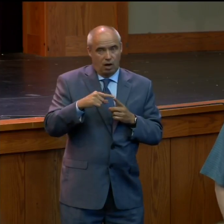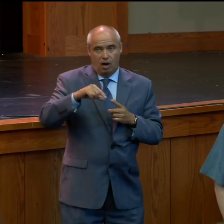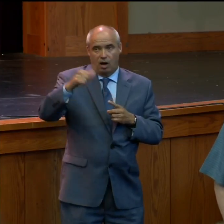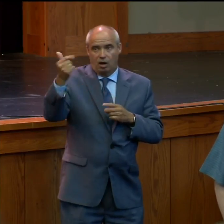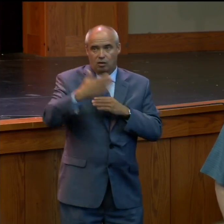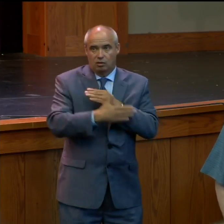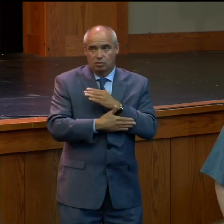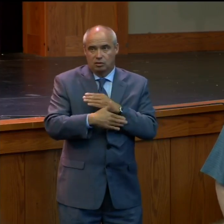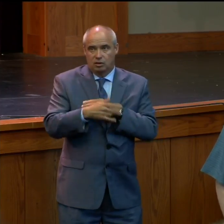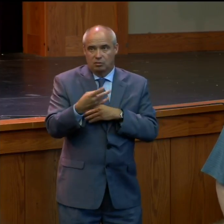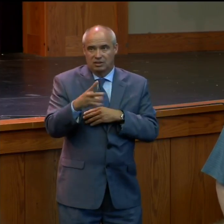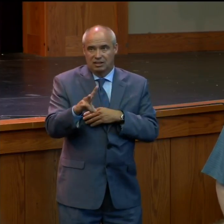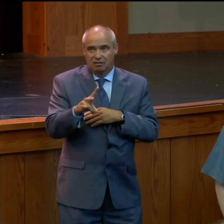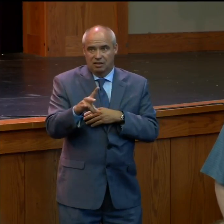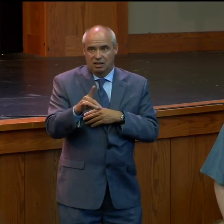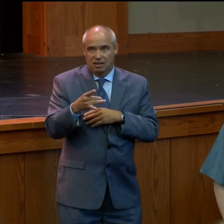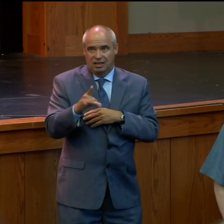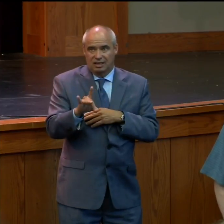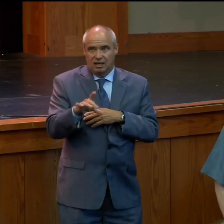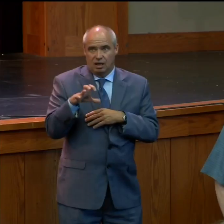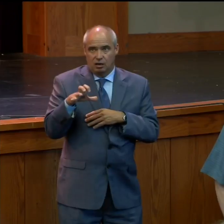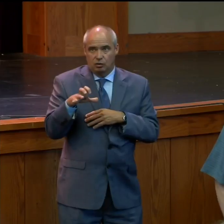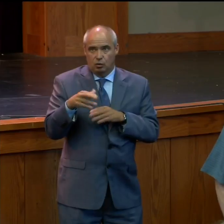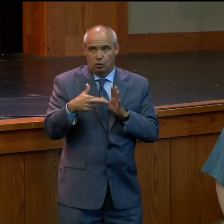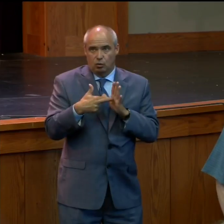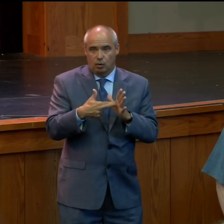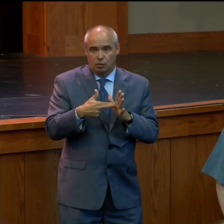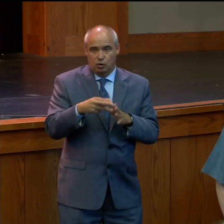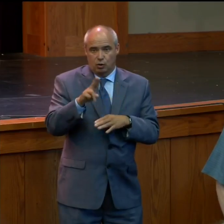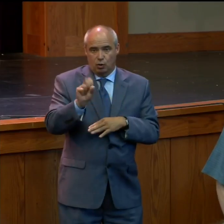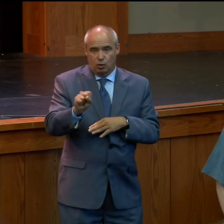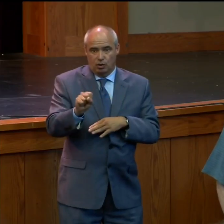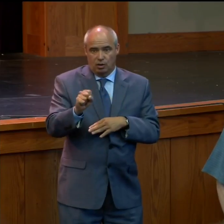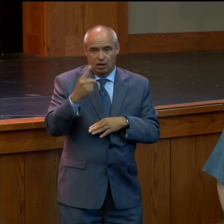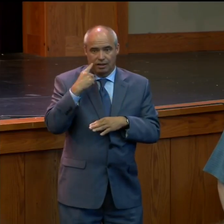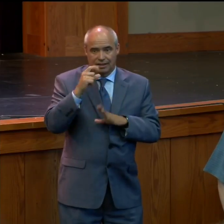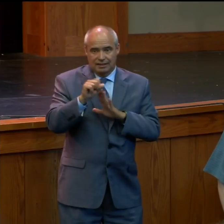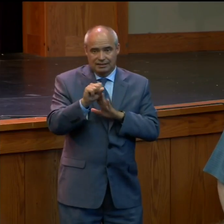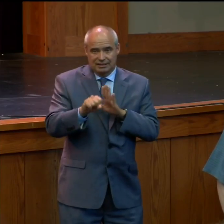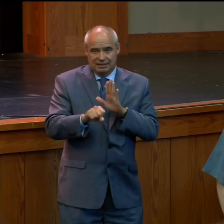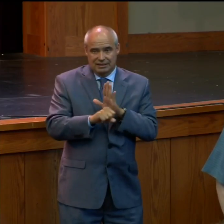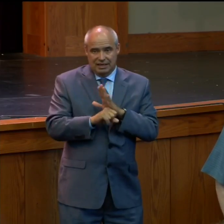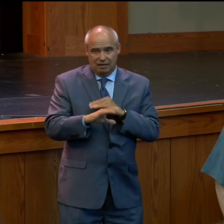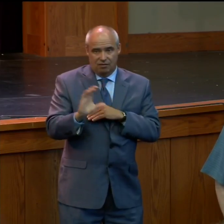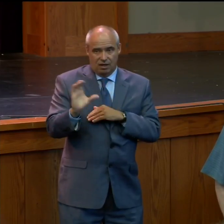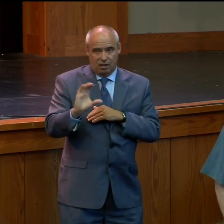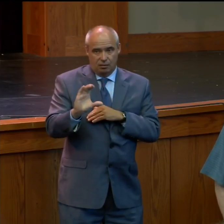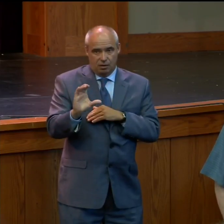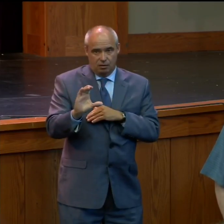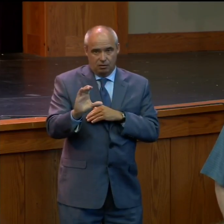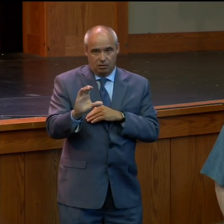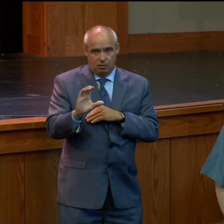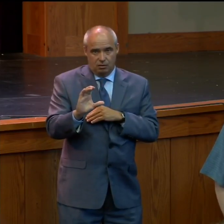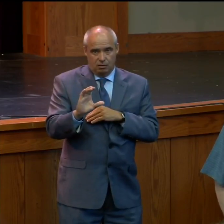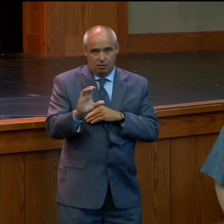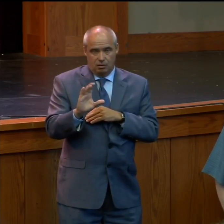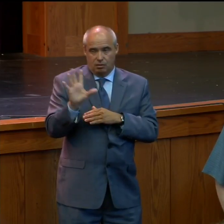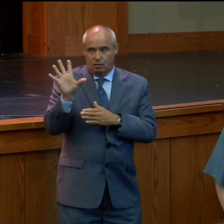REPRESENTED THE UNITED STATES. AND SO I THINK THAT THE STATE OF COLUMBIA WOULD BE ADEQUATE.